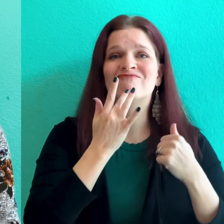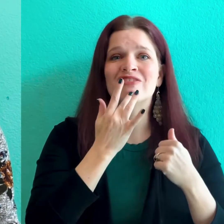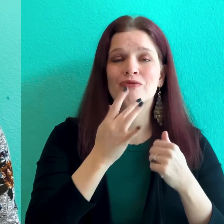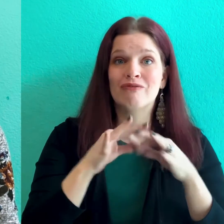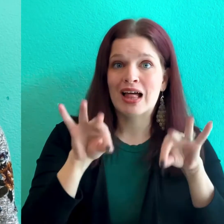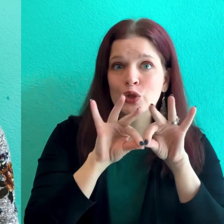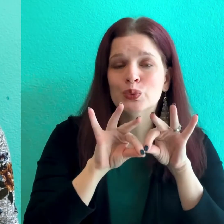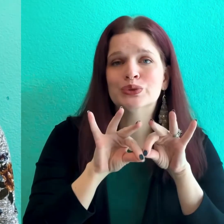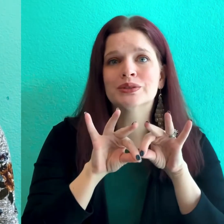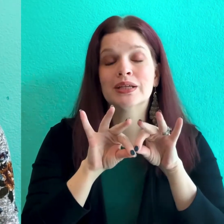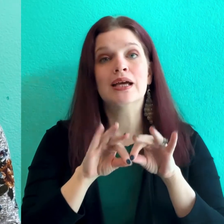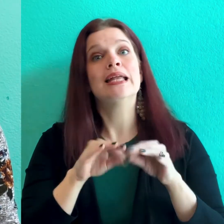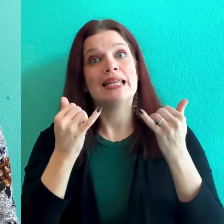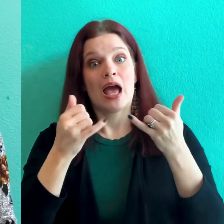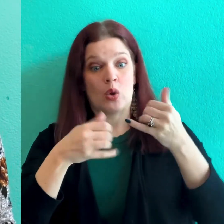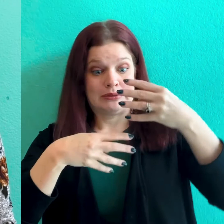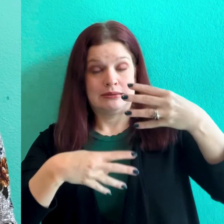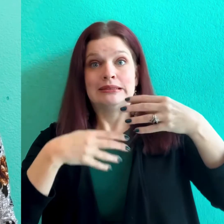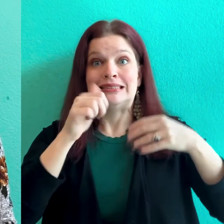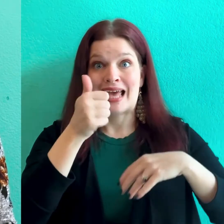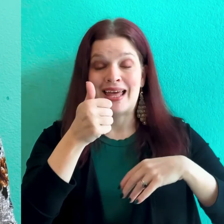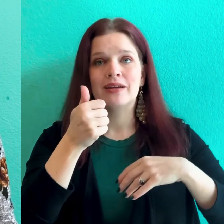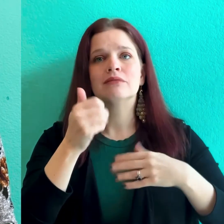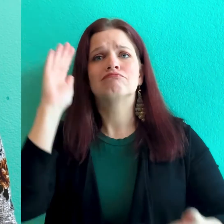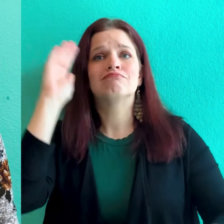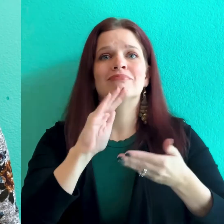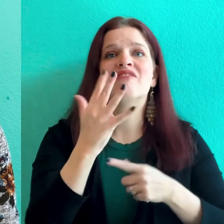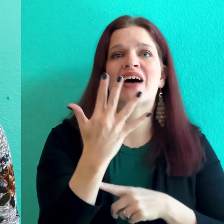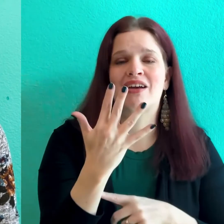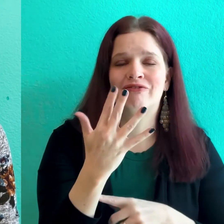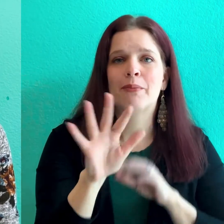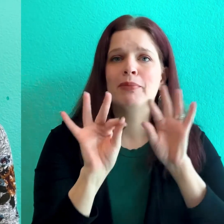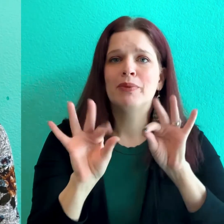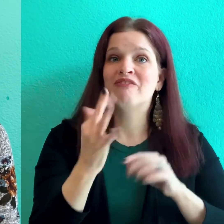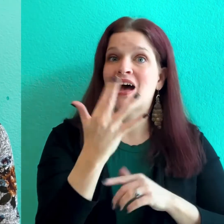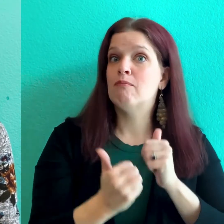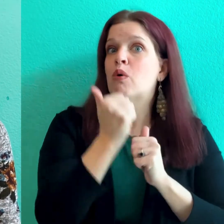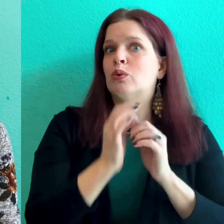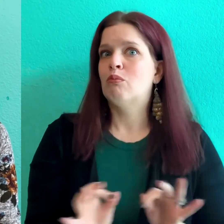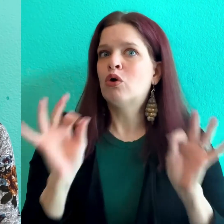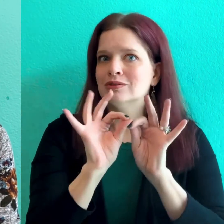And then what I want you to do is take some time to think about what top five of those 10 are most important to you and then circle those.